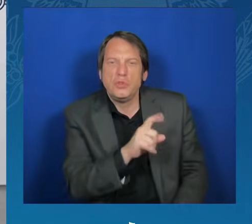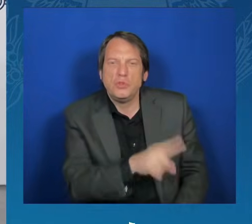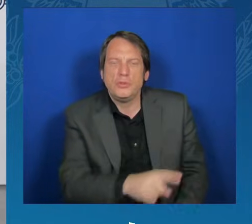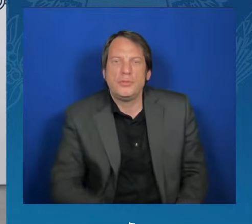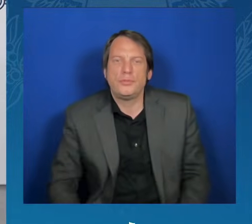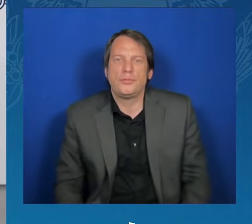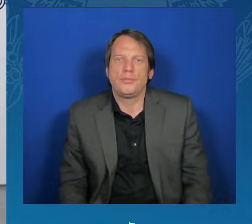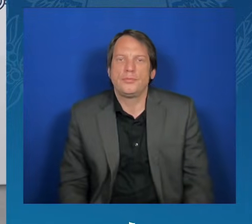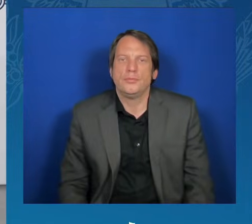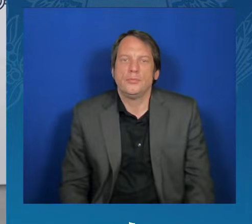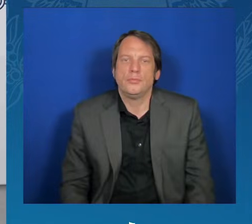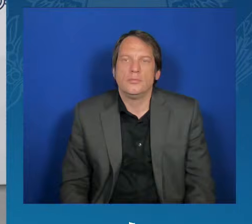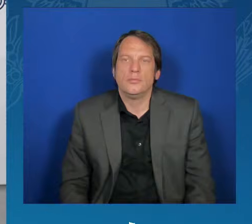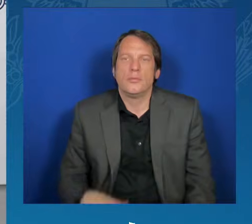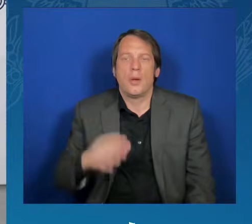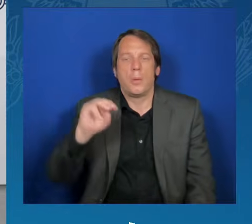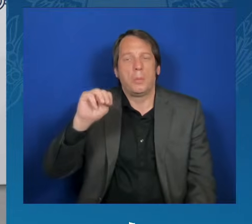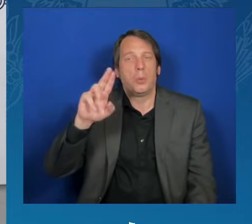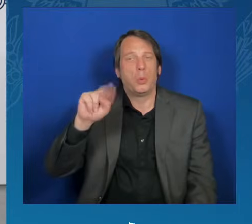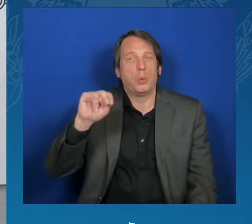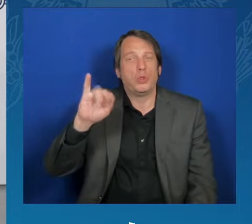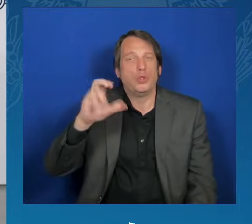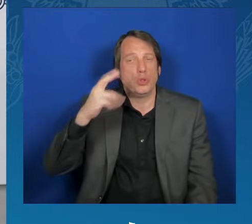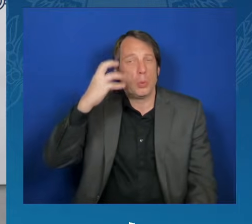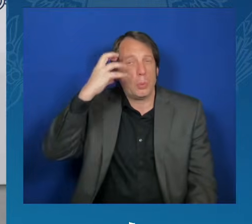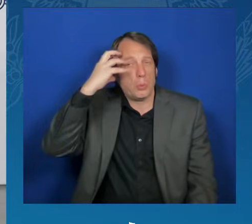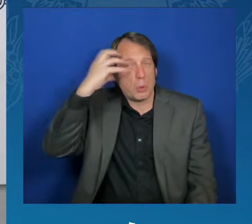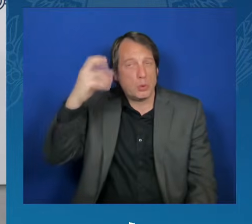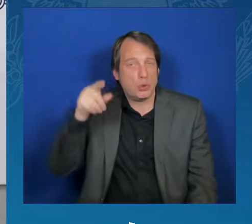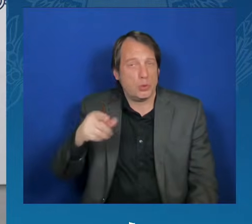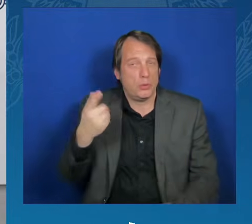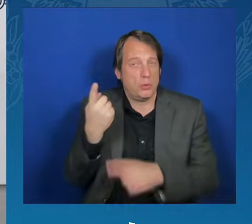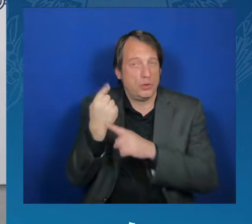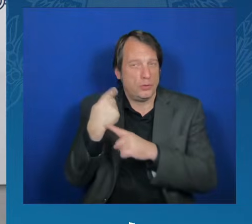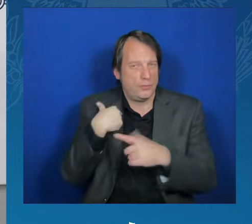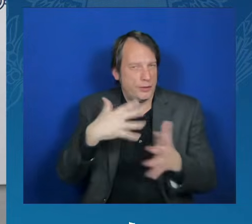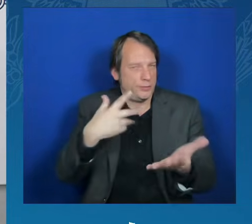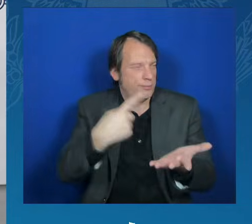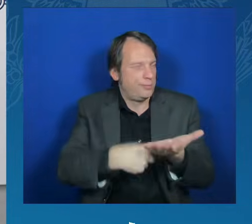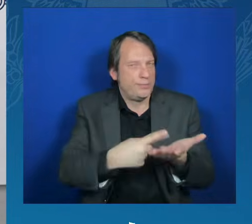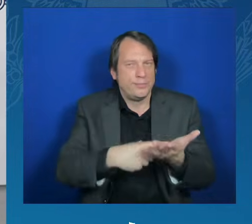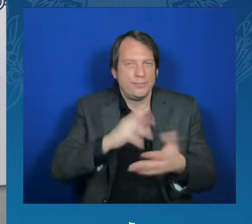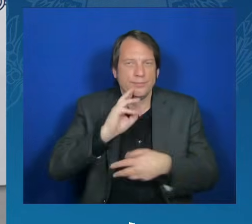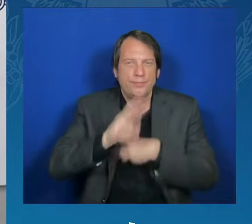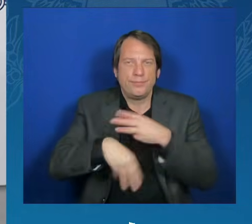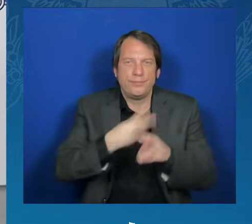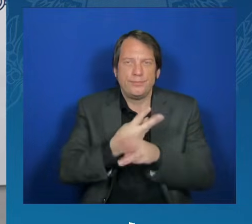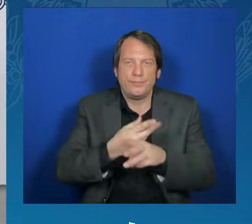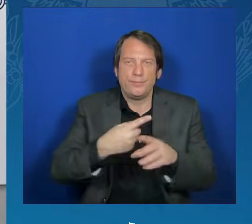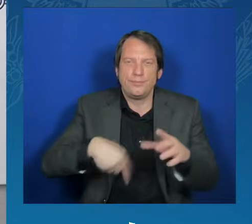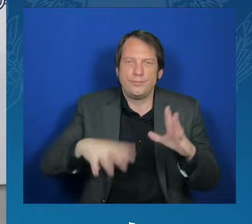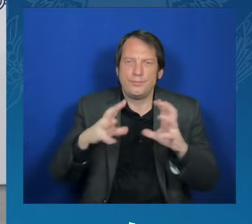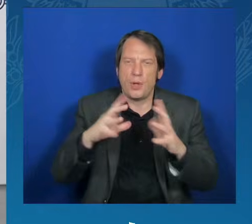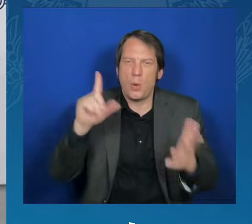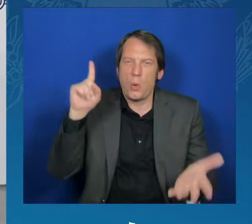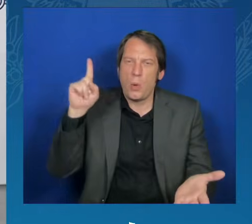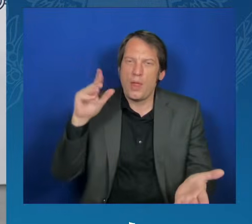we discussed about the Global South and how important it is. You actually traveled to Ghana, to --